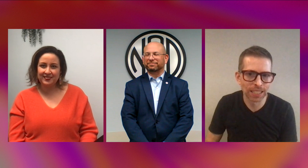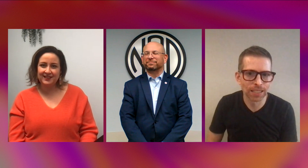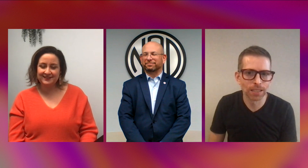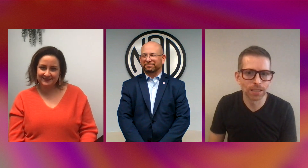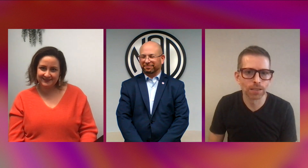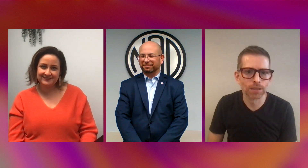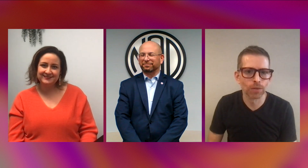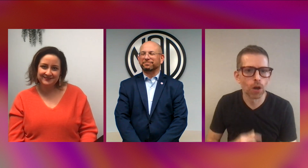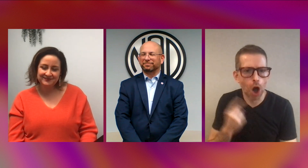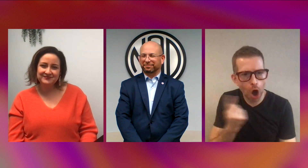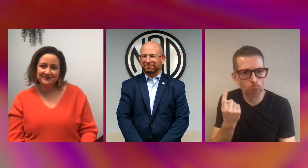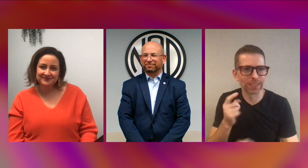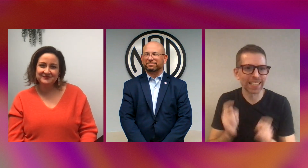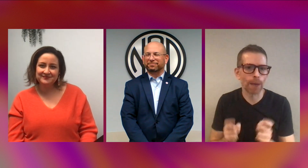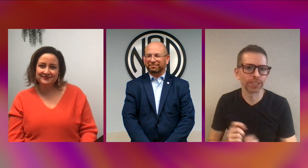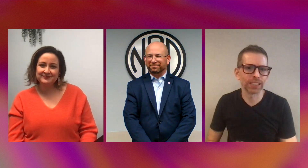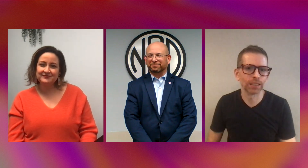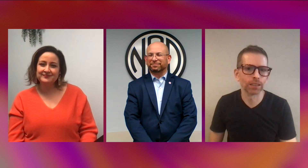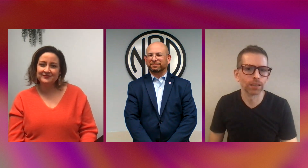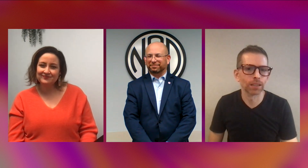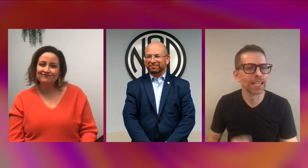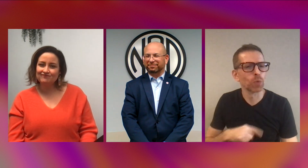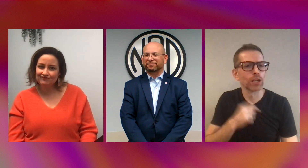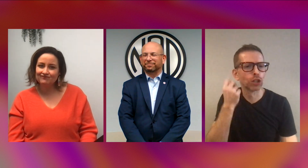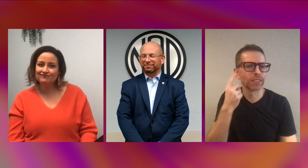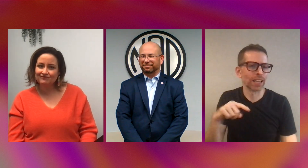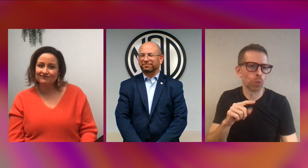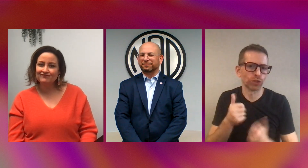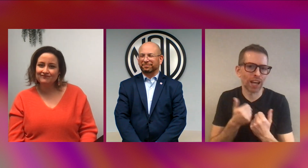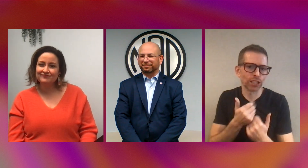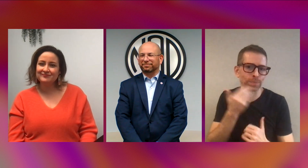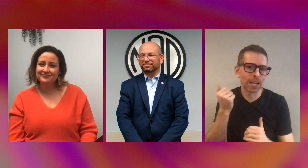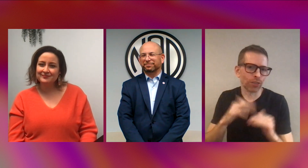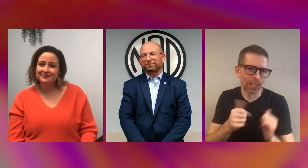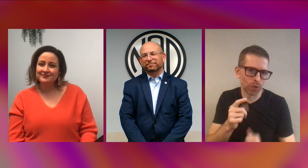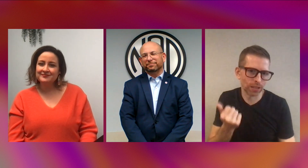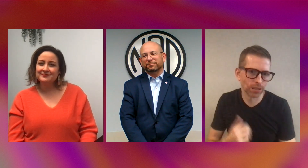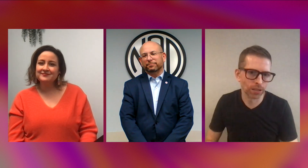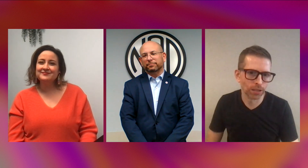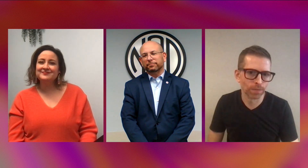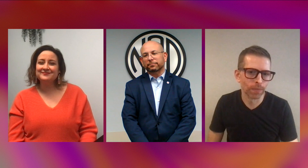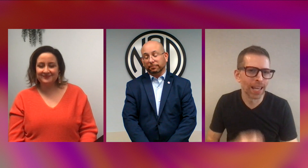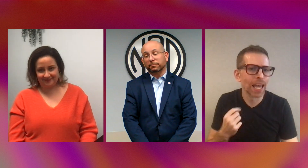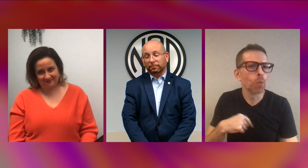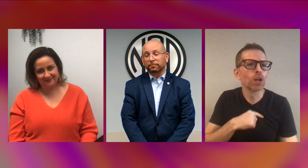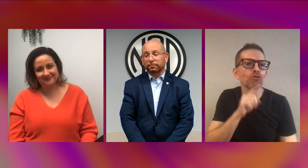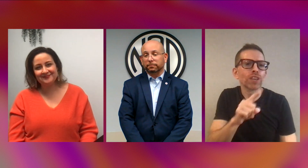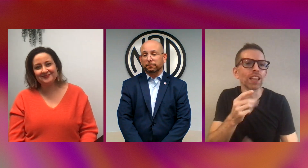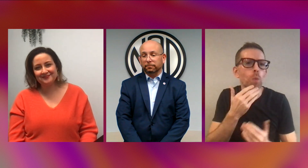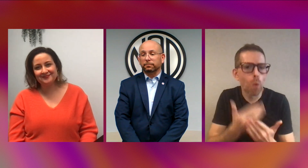We're constantly being forced to adjust to changing circumstances, so we're always adapting. We understand those challenges better